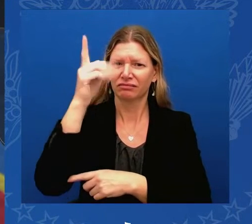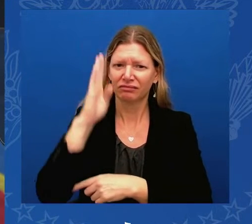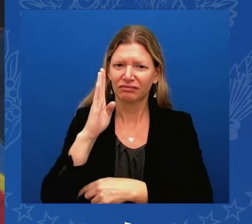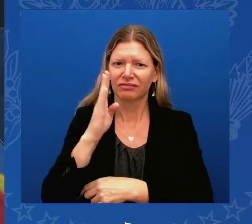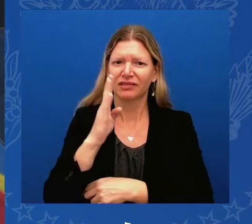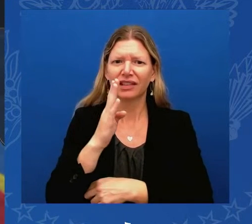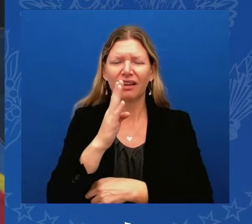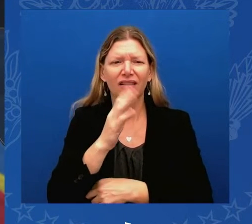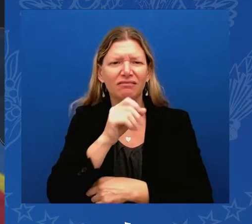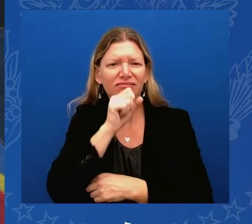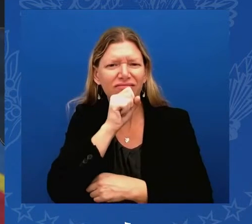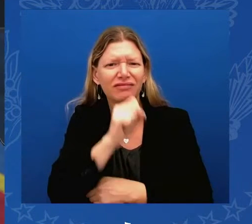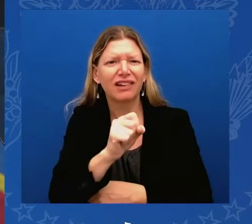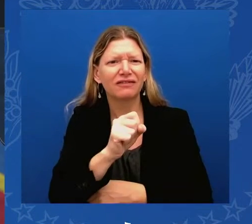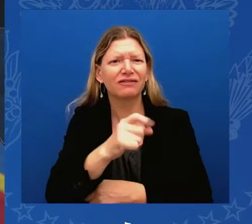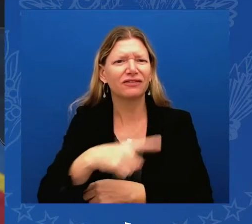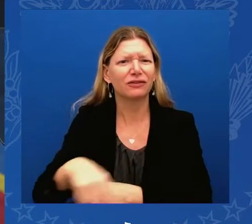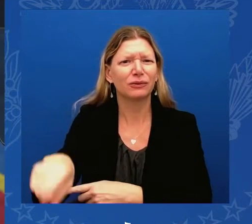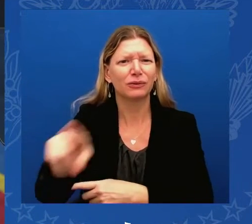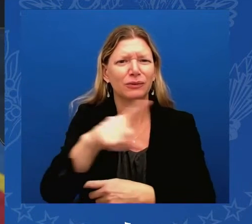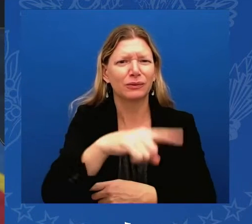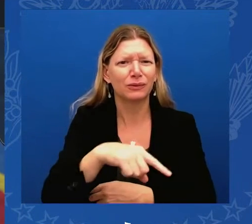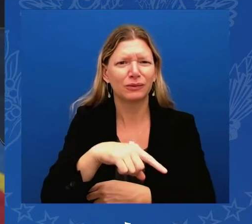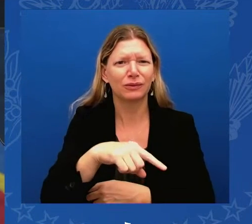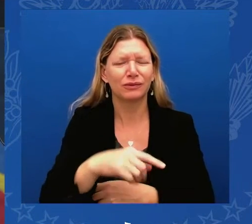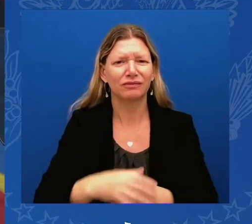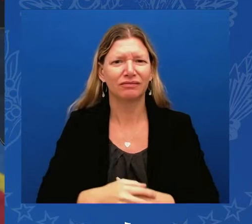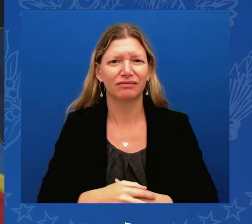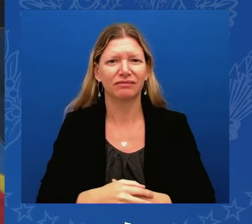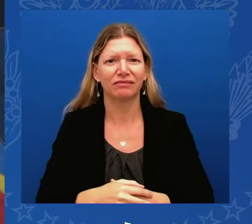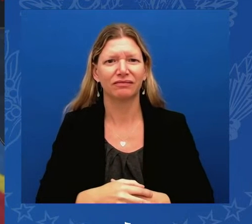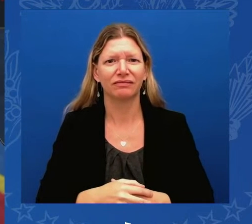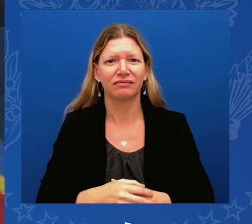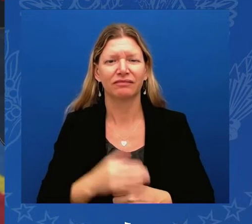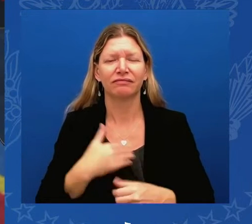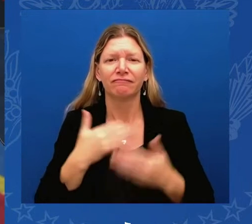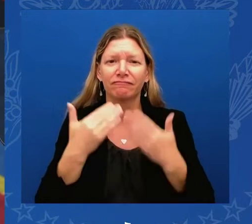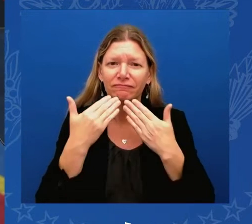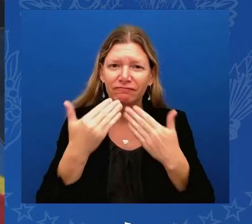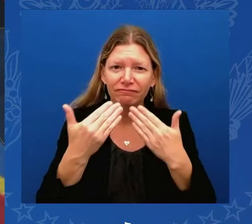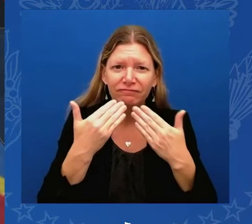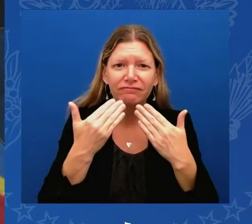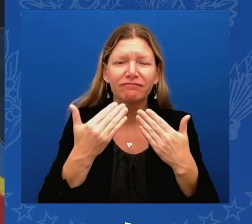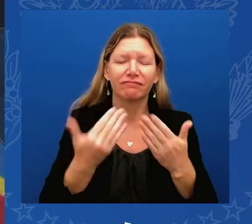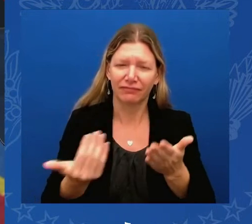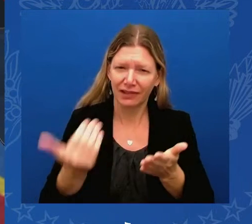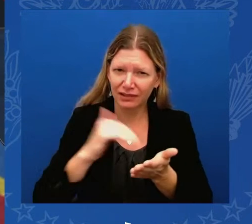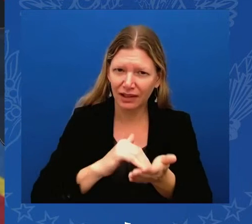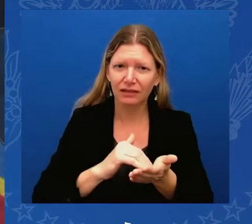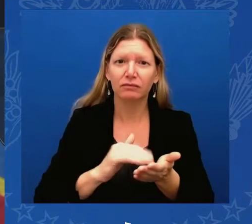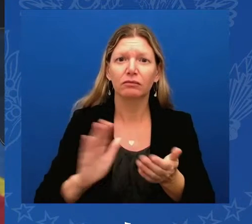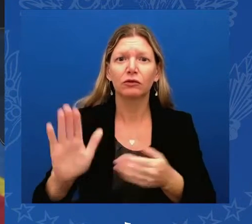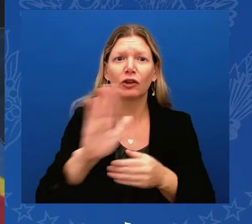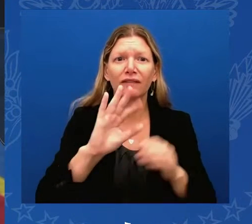And, again, I thank your families and your friends who helped you get here, because they made sacrifices for you as well.